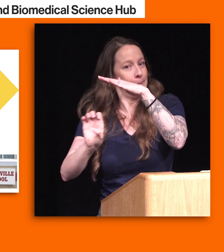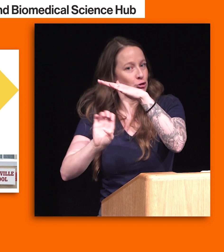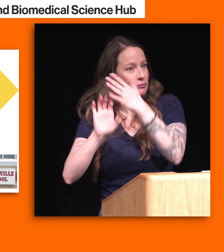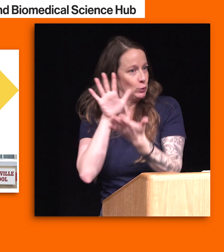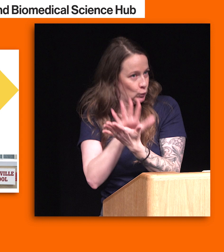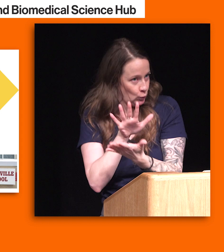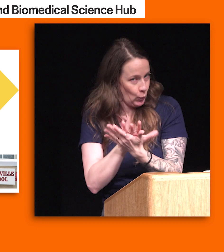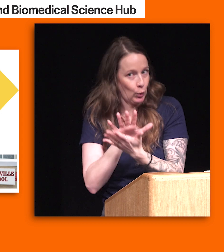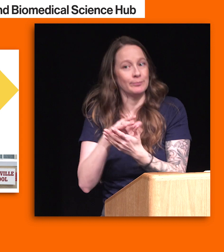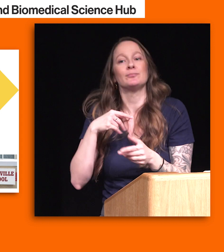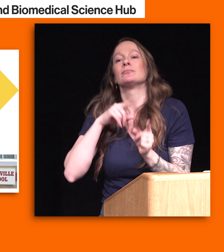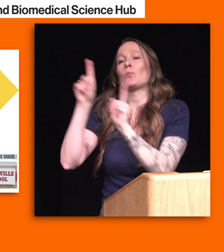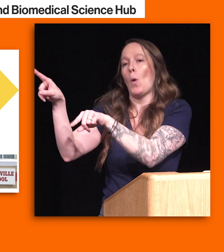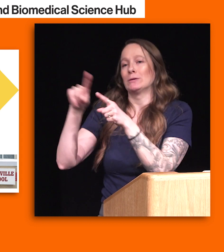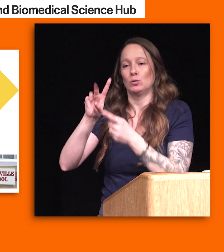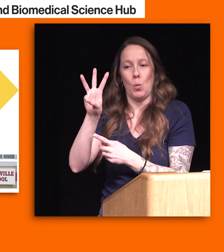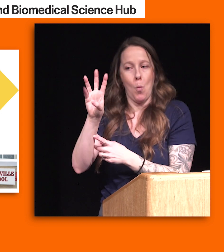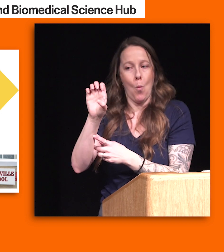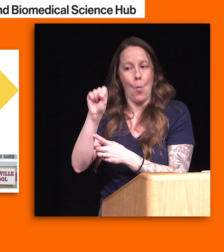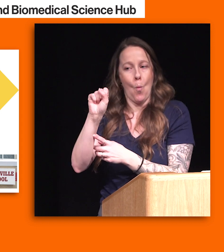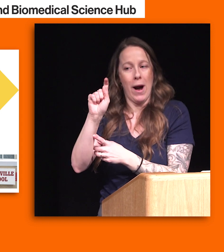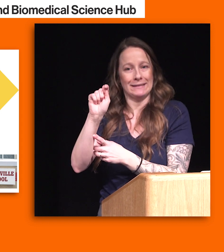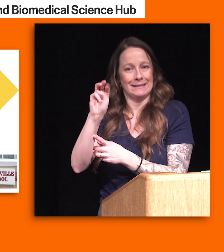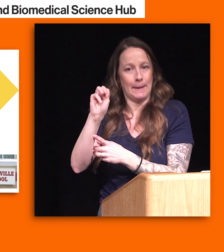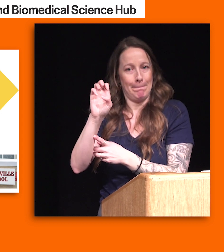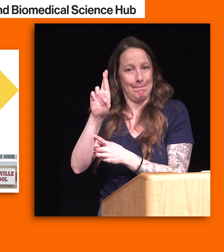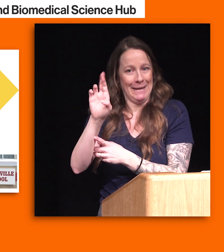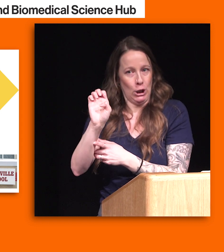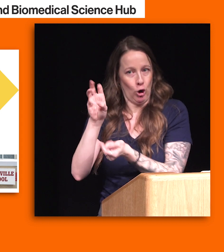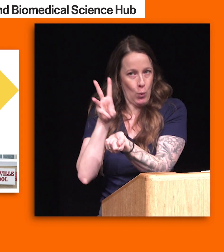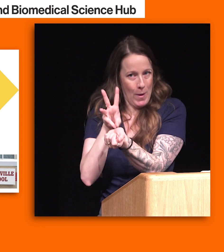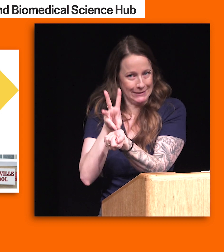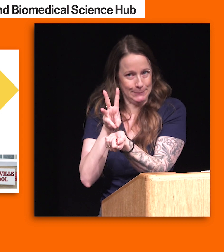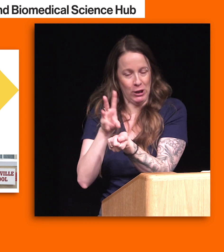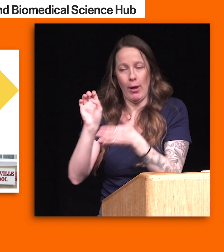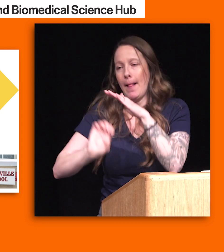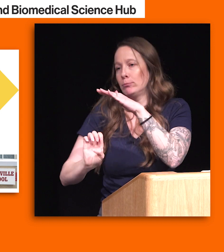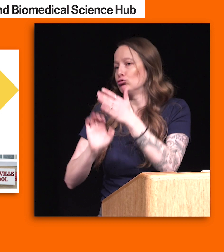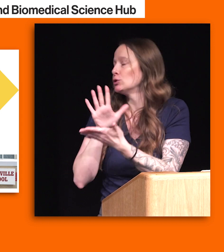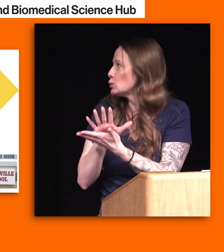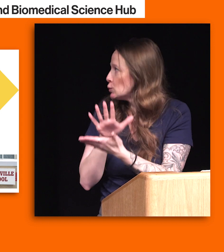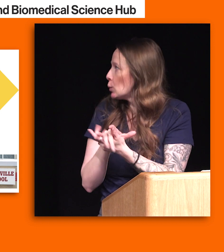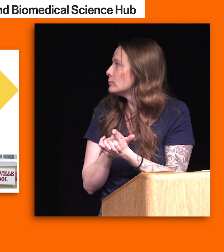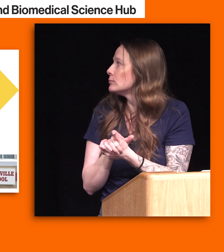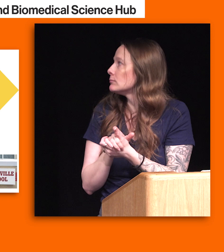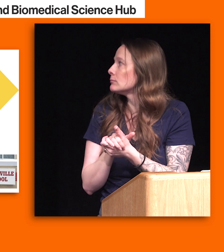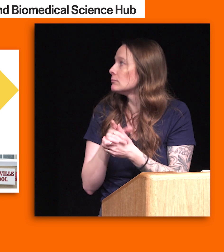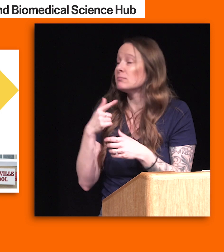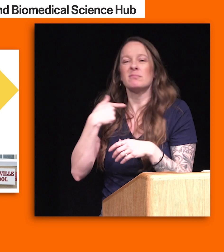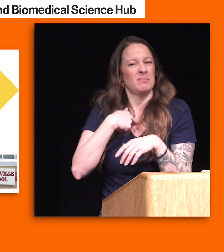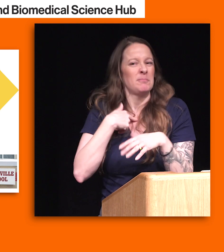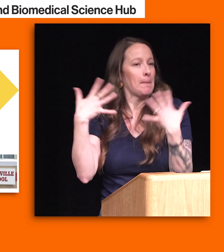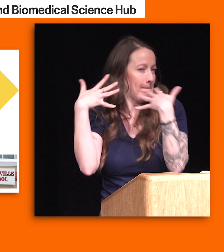And then it was time to go to elementary school and that was in Westmere. Westmere Elementary School.